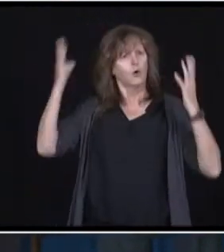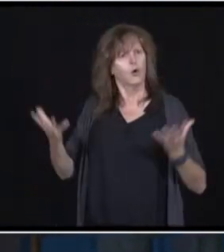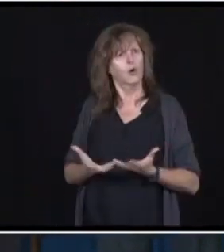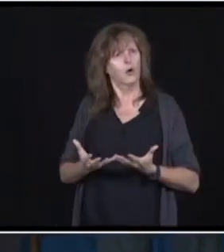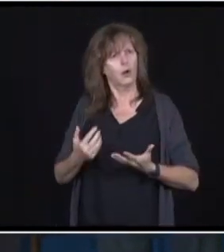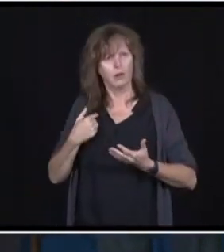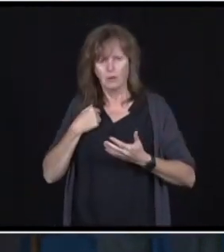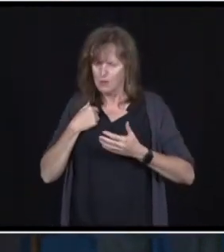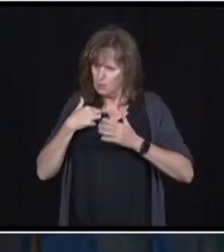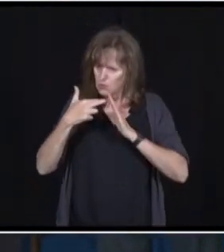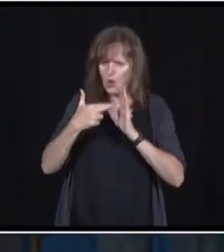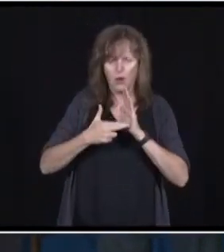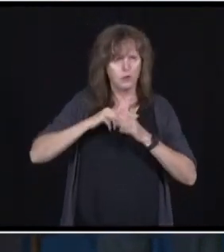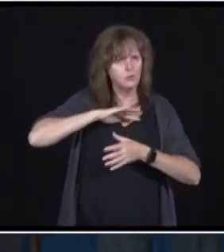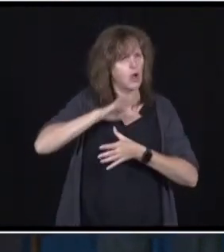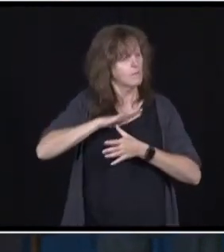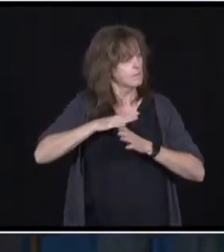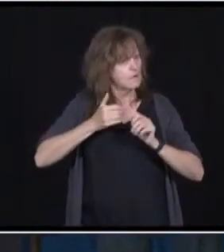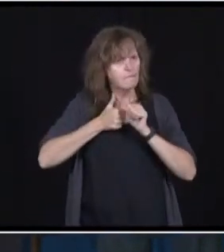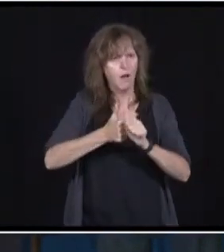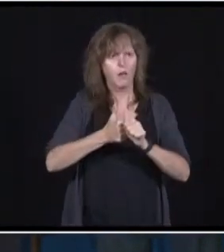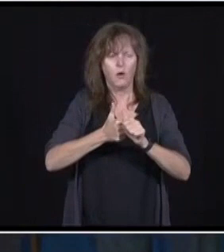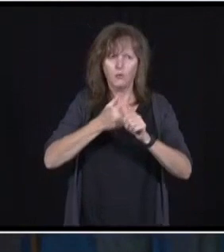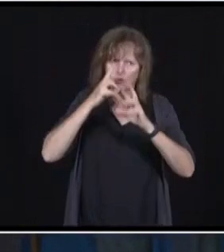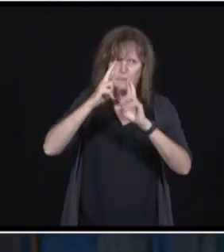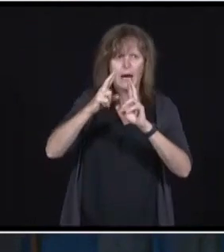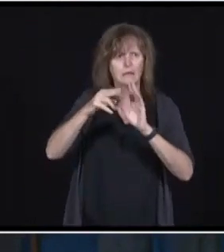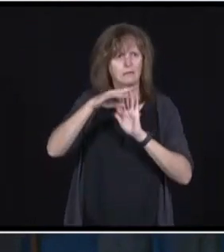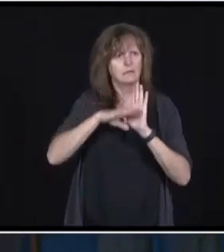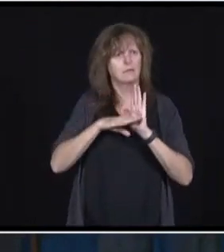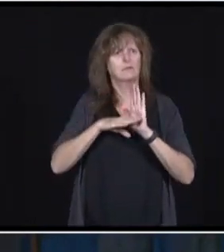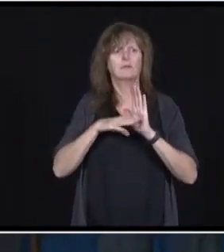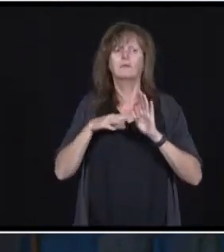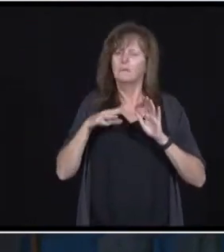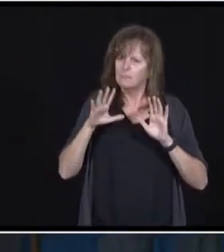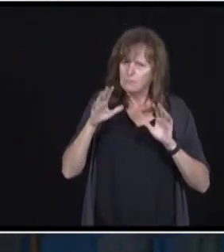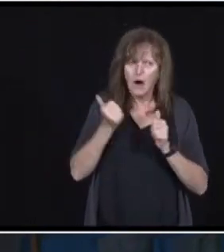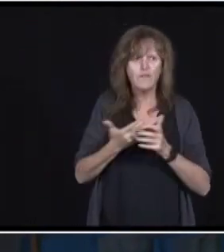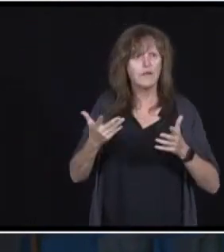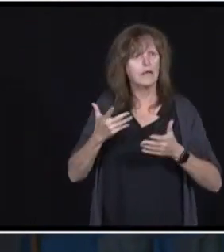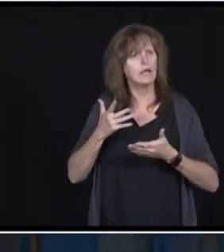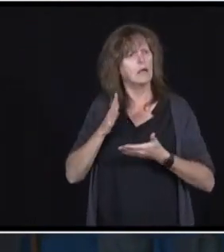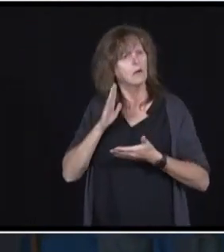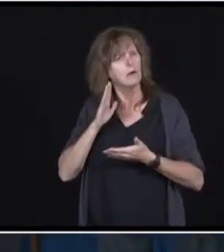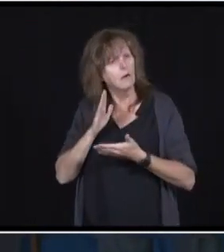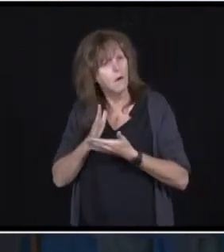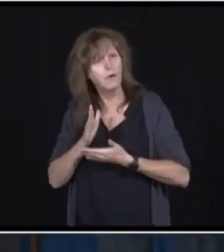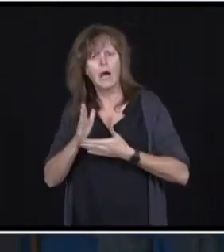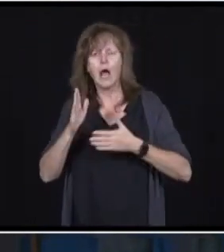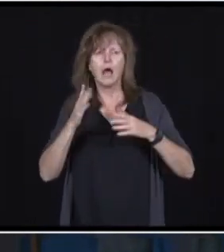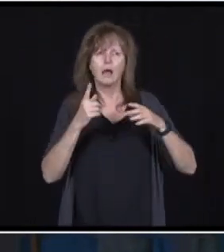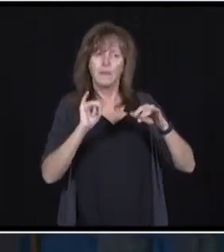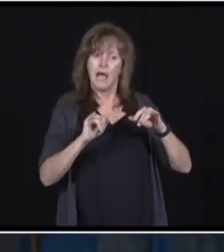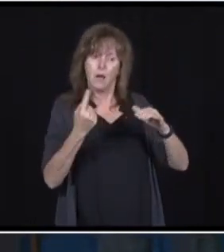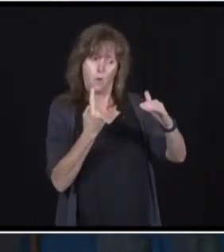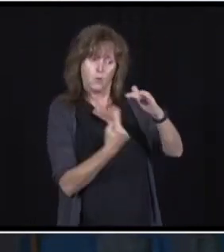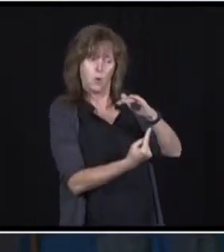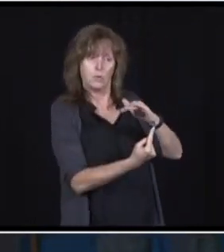Making sure that we screen everyone who comes into our country because it is a privilege to come to any country.